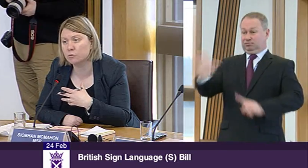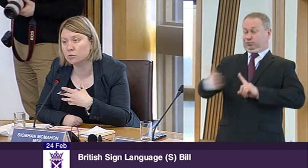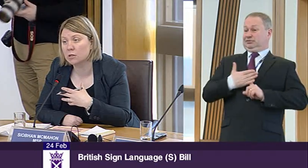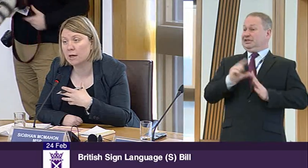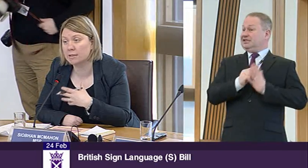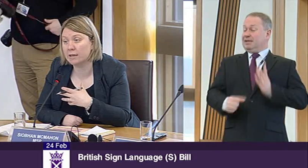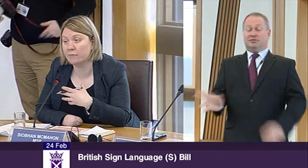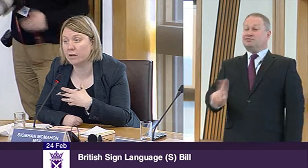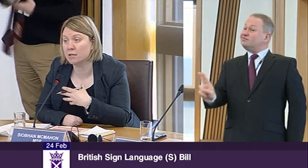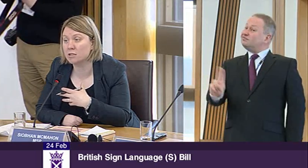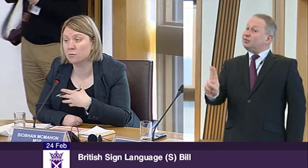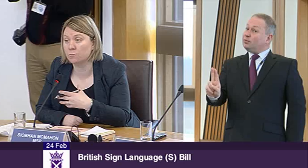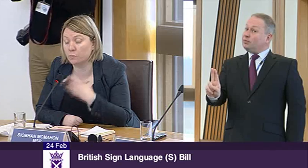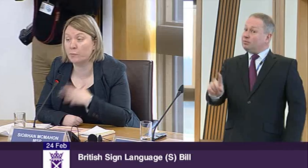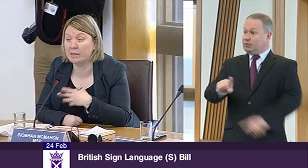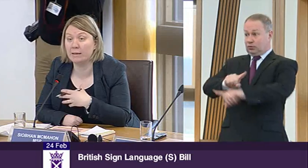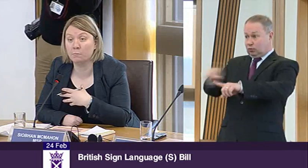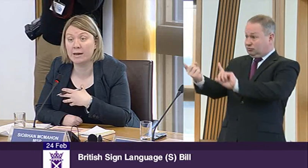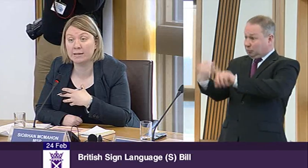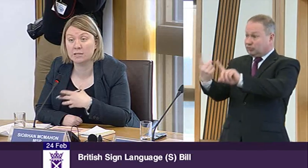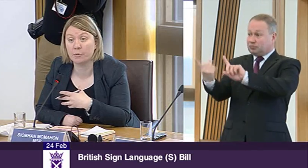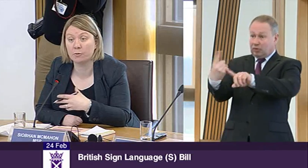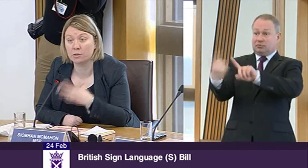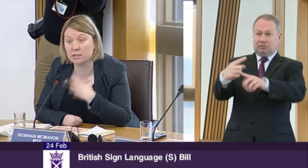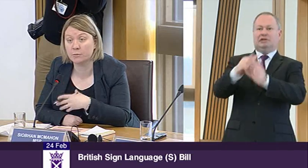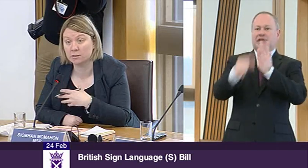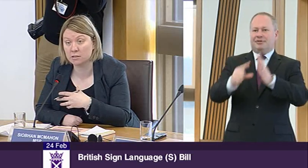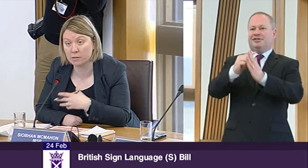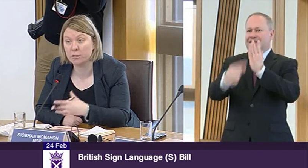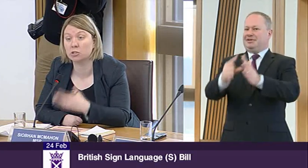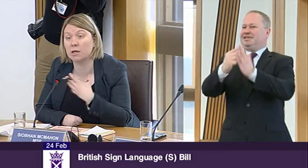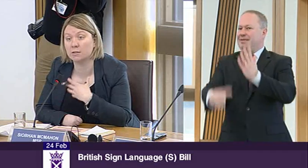do not see themselves as disabled, yet every answer that we have heard from you mentions